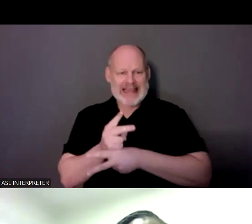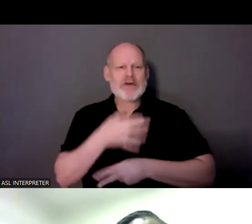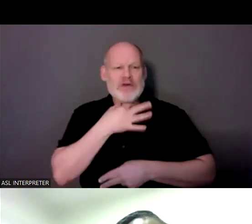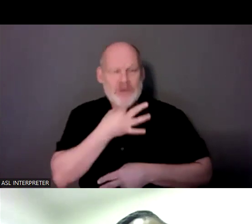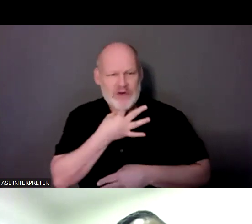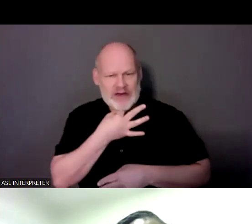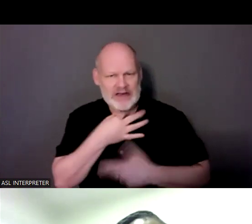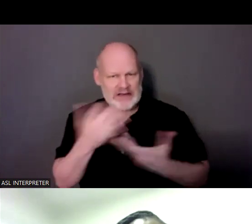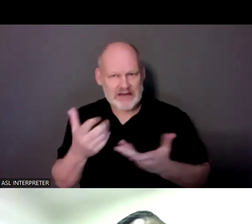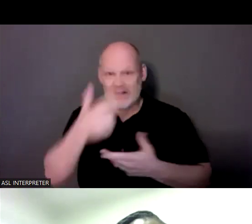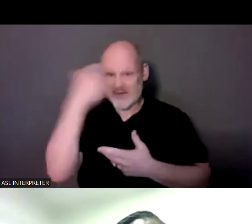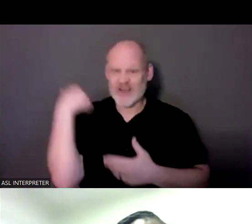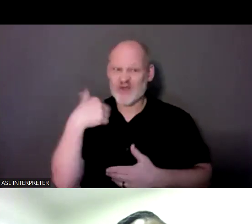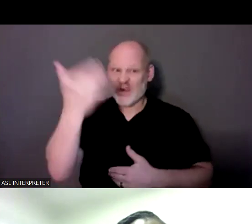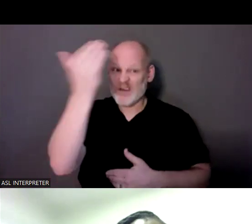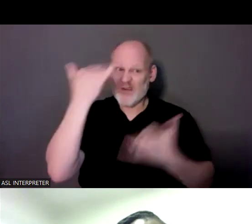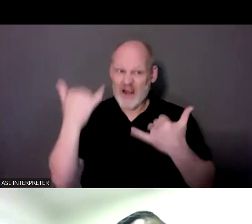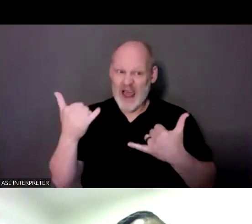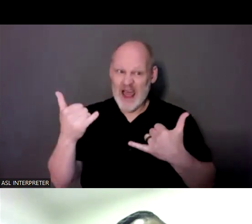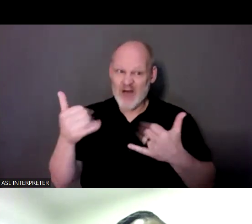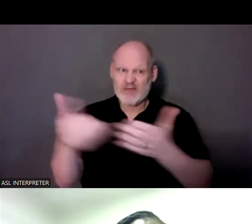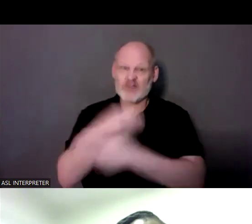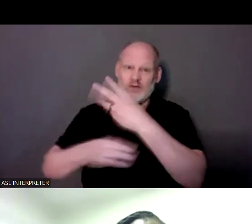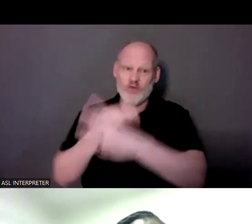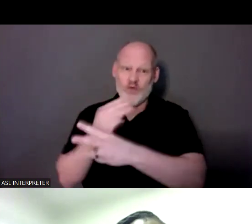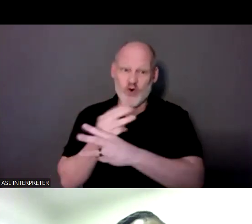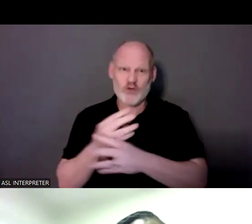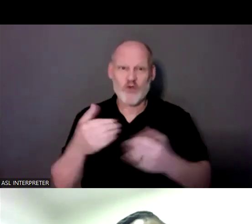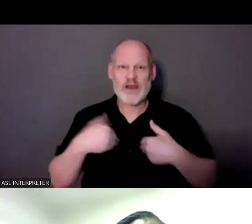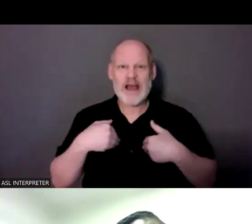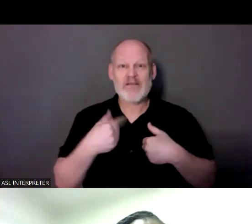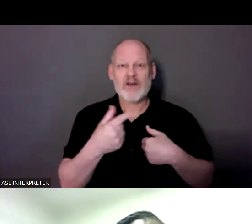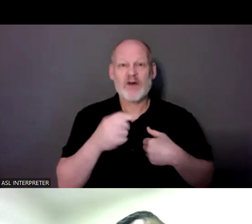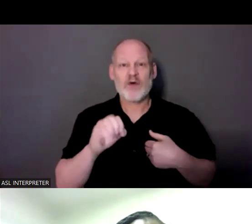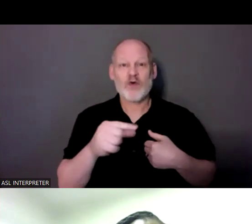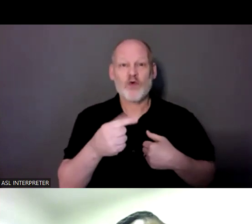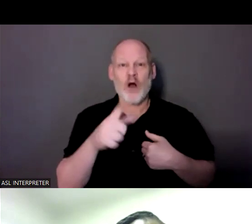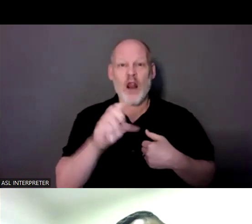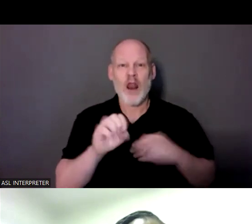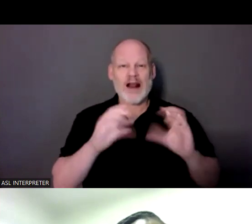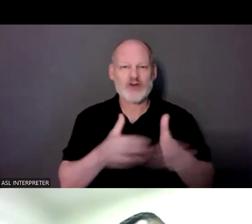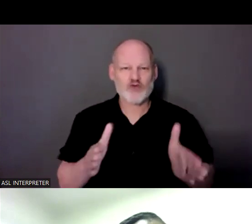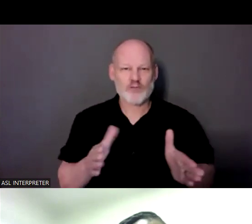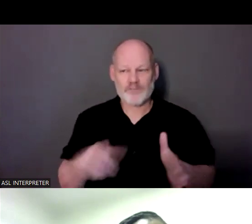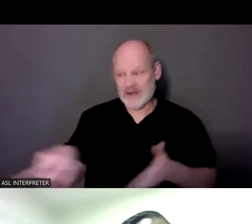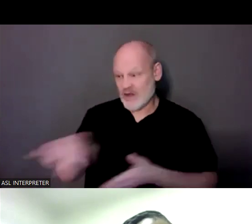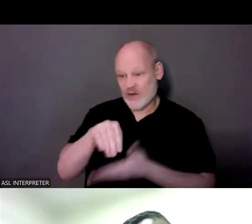You know, we have Google classrooms where kids can get work and so they're like well I just get the work done at home. Well how do we build a culture where they need to be